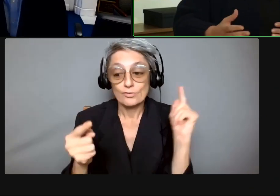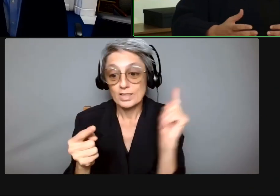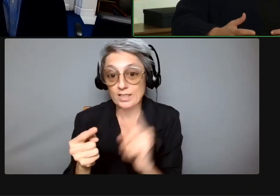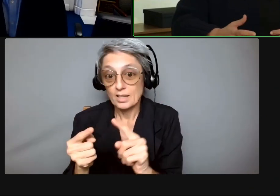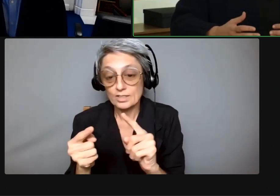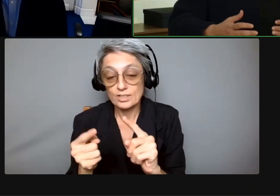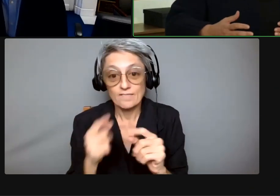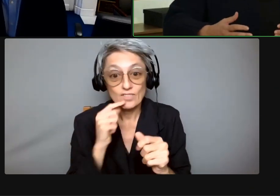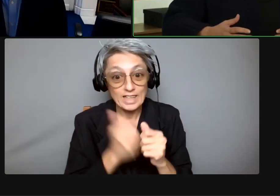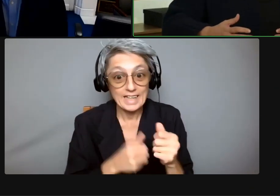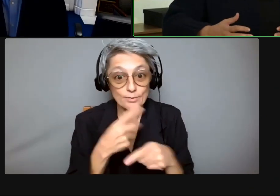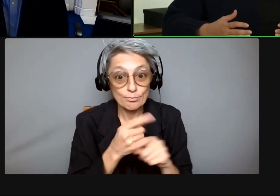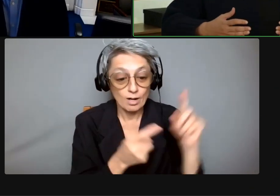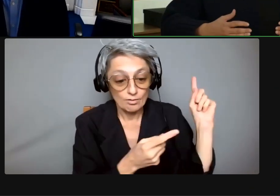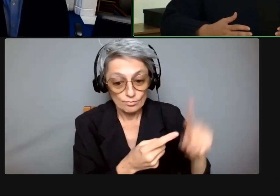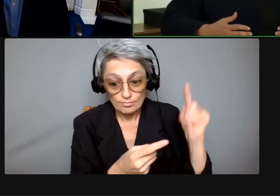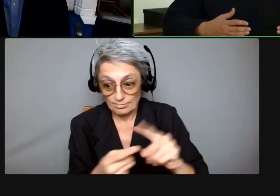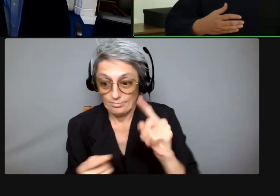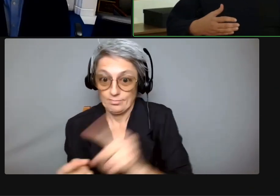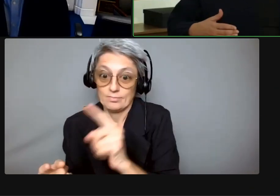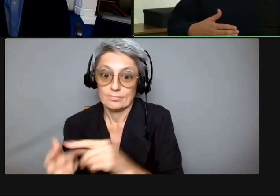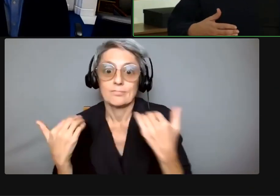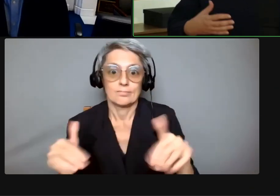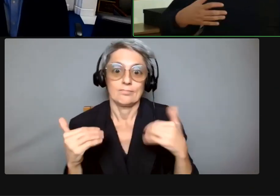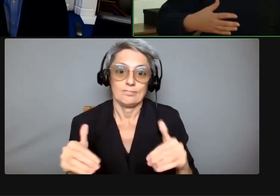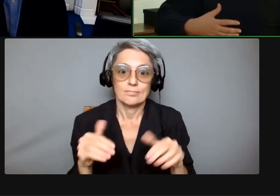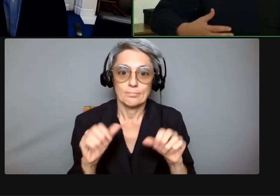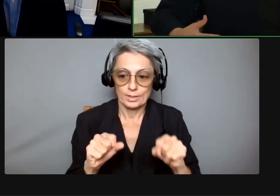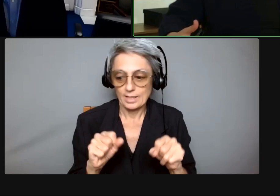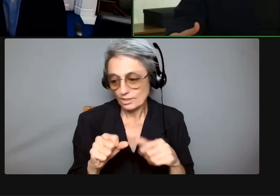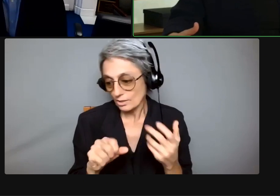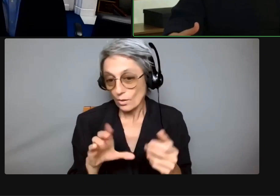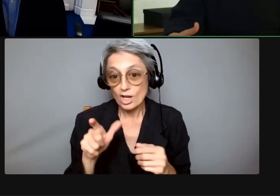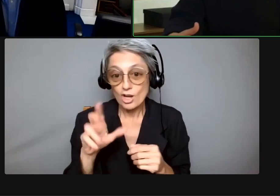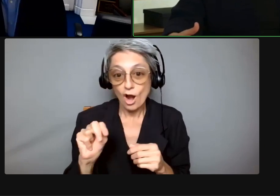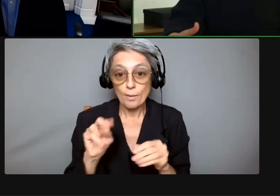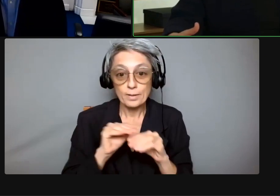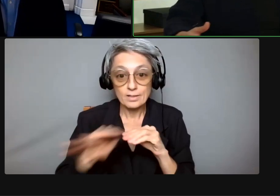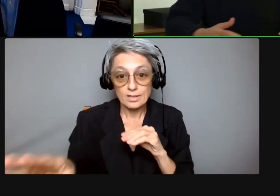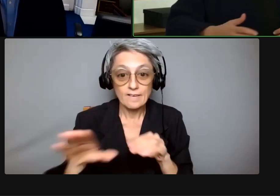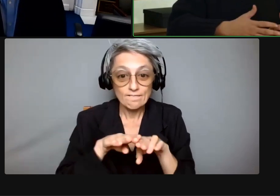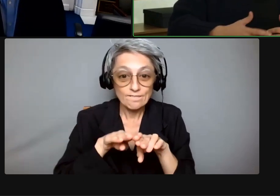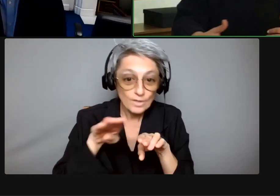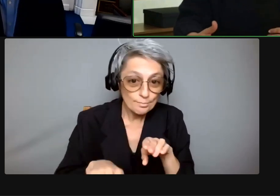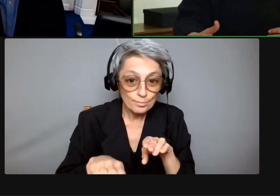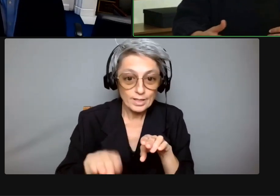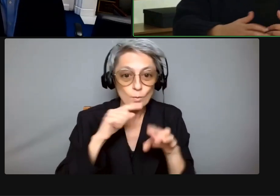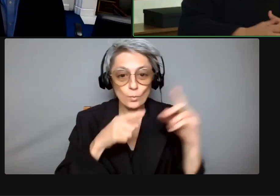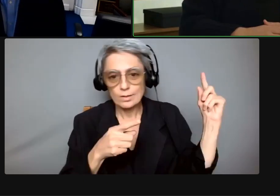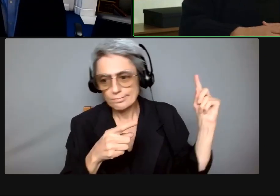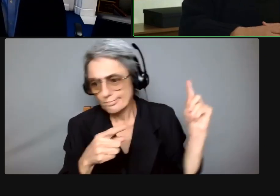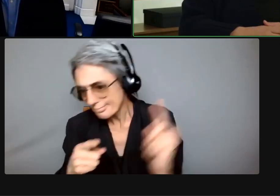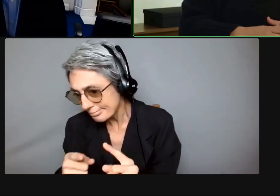So we can see the carbon footprint of a product go down as the amount of recycled material in the product goes up.